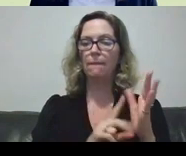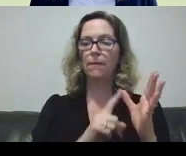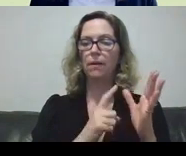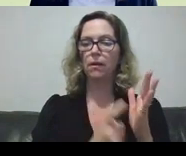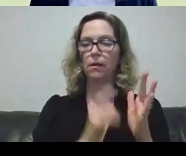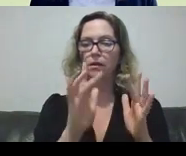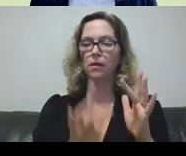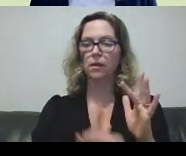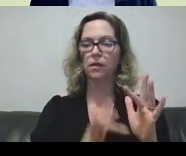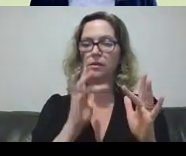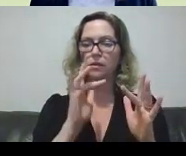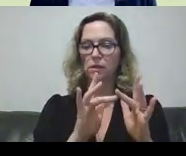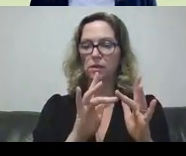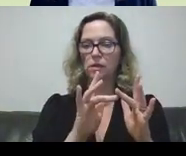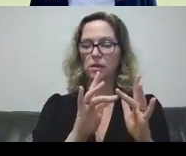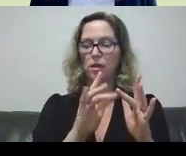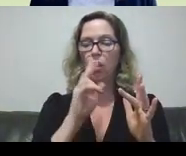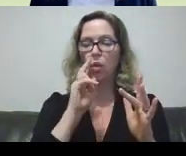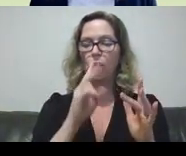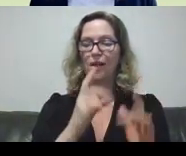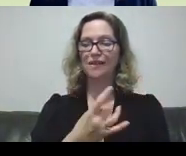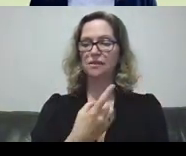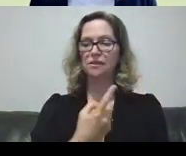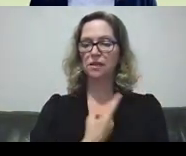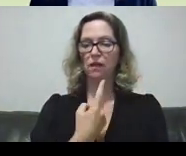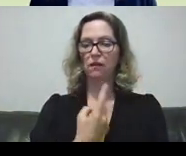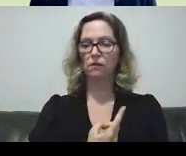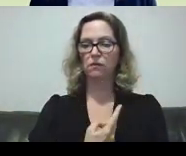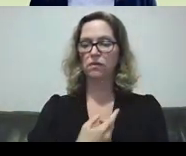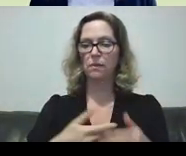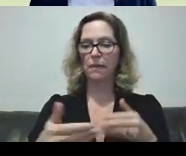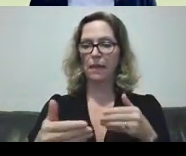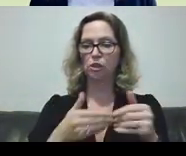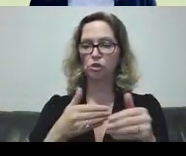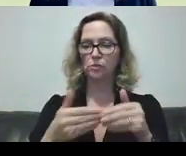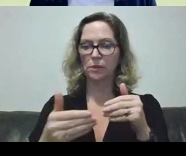self-management webinars but it's likely that you may be audited at some